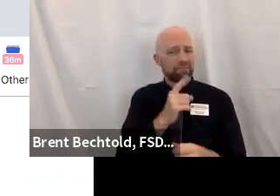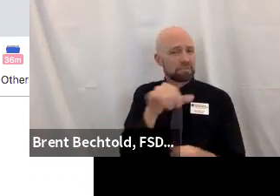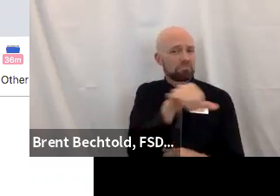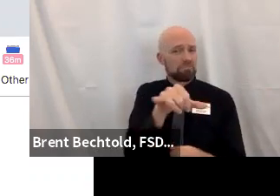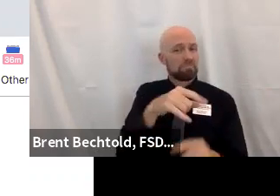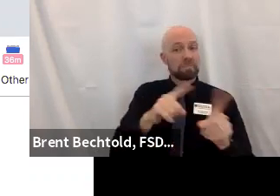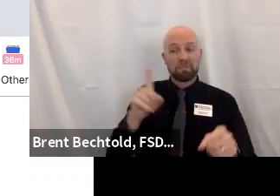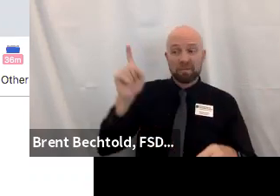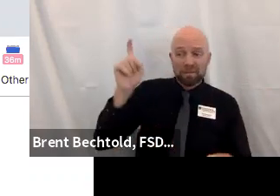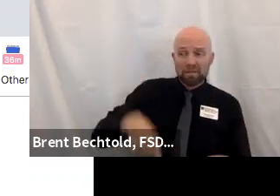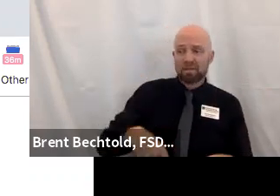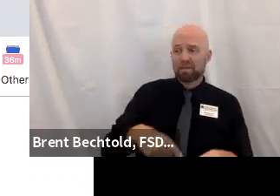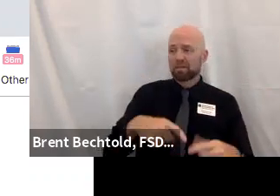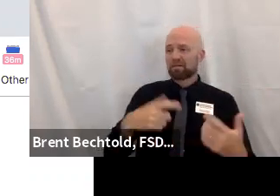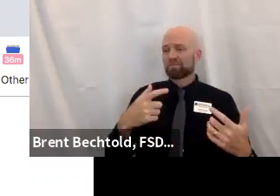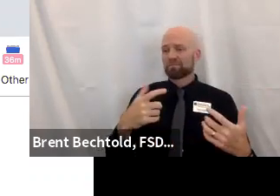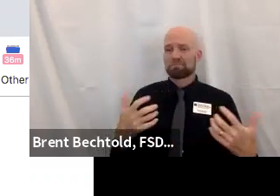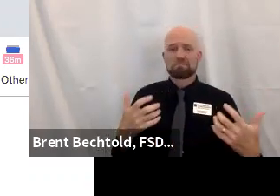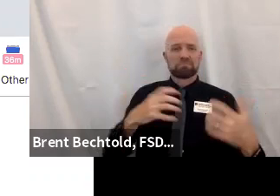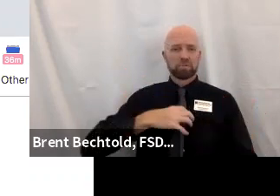and with the deaf children, it's much the same.